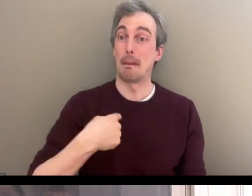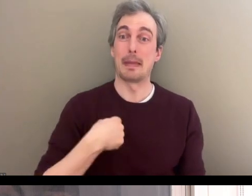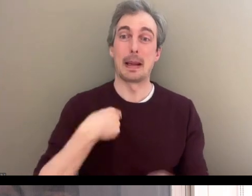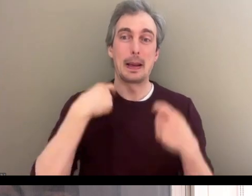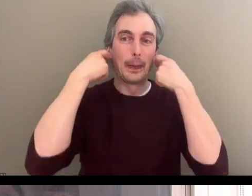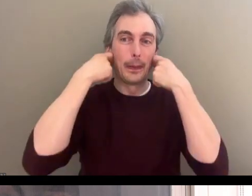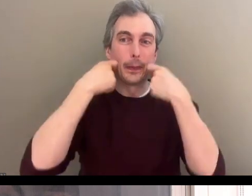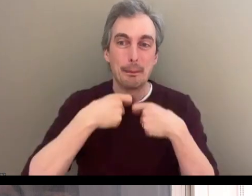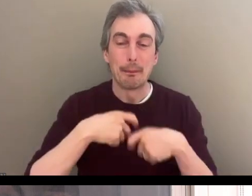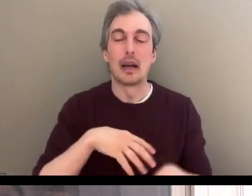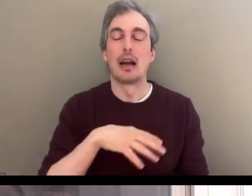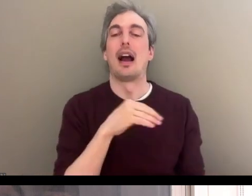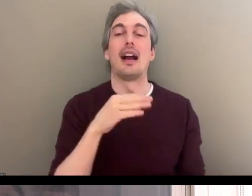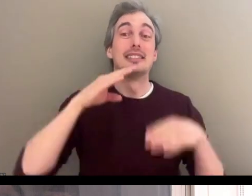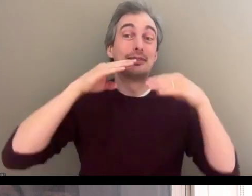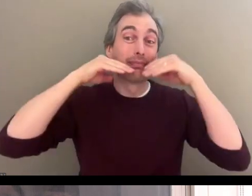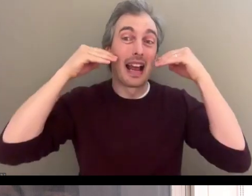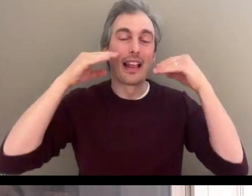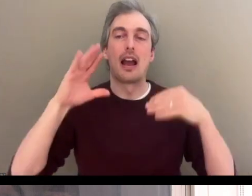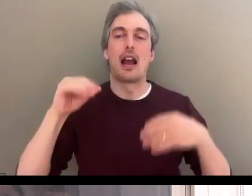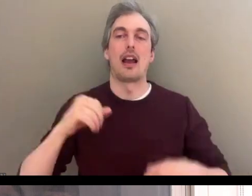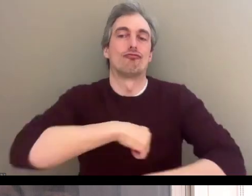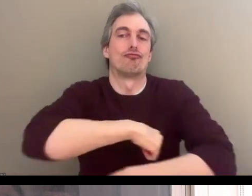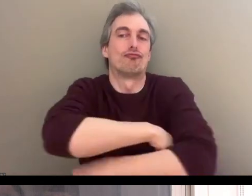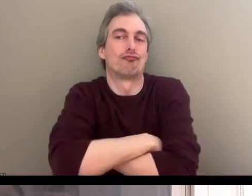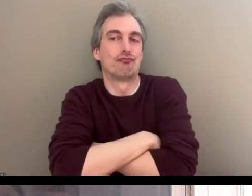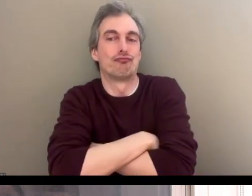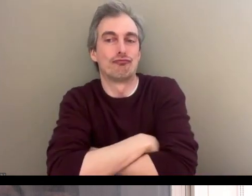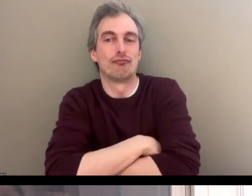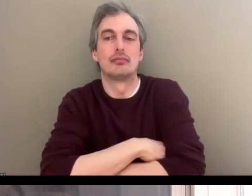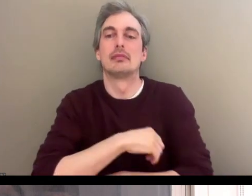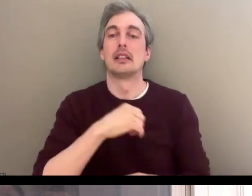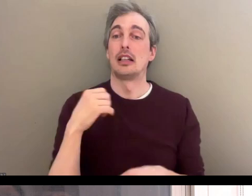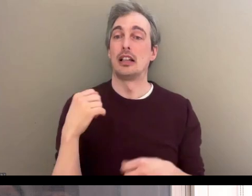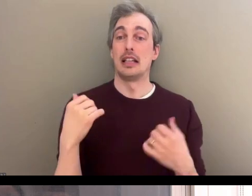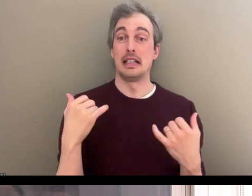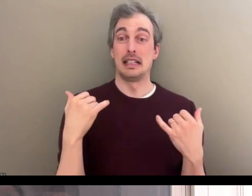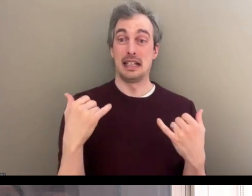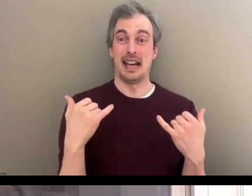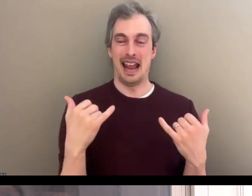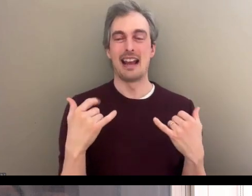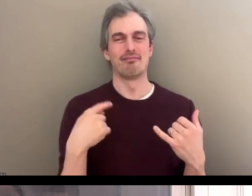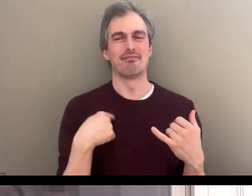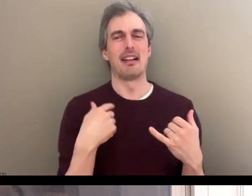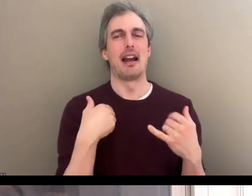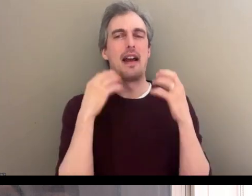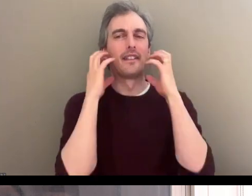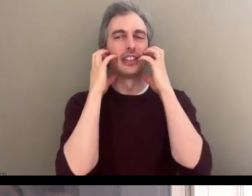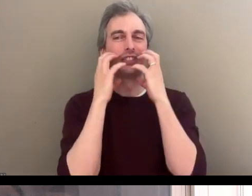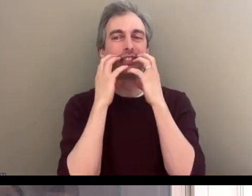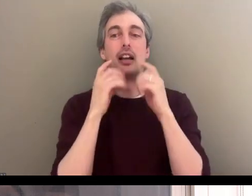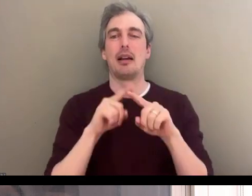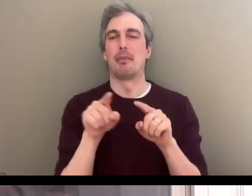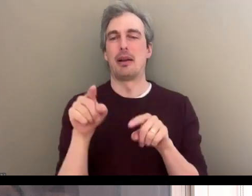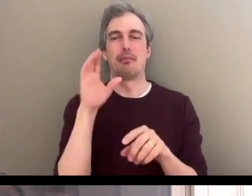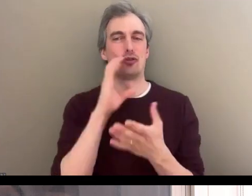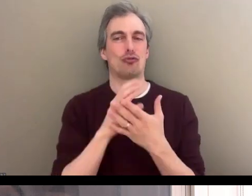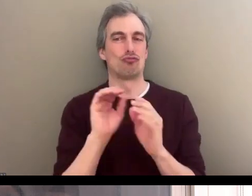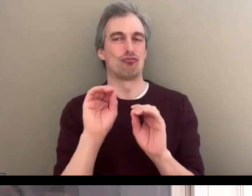If you're catching the recording, I do have facial hair today. But I'm a developer advocate at Deque, and all that means is that I'm a software